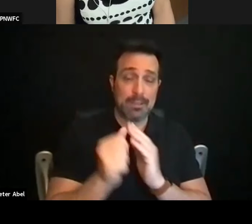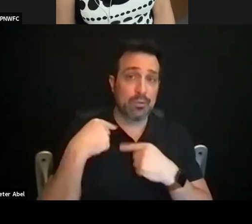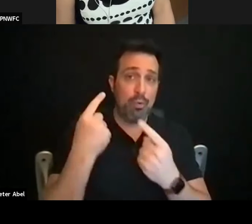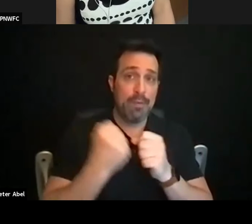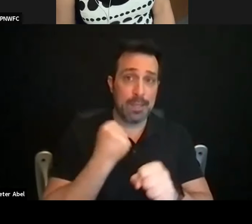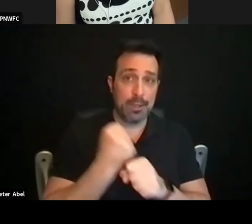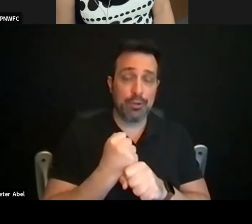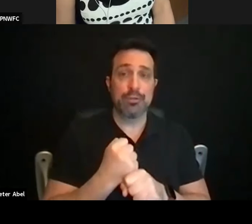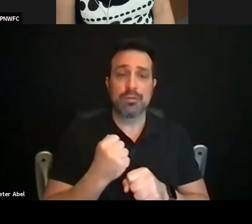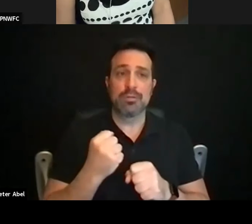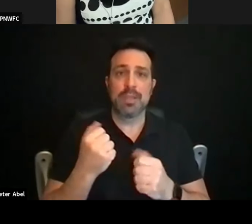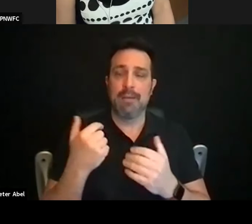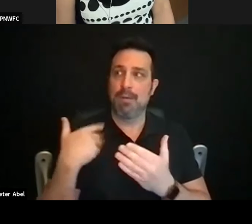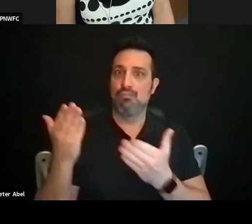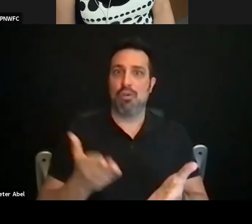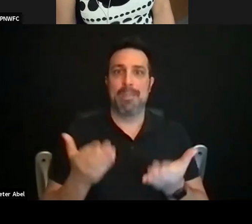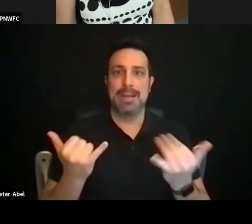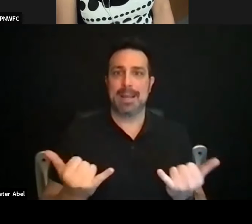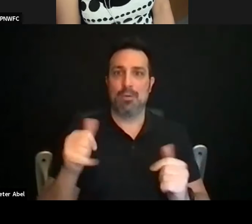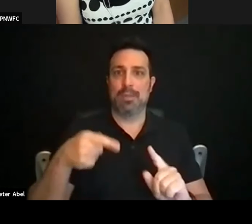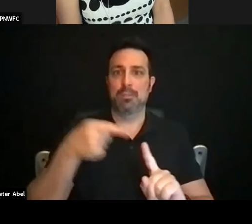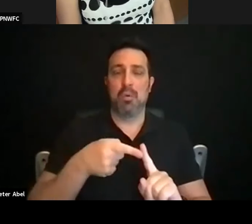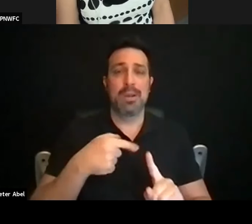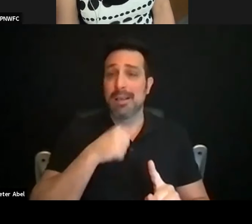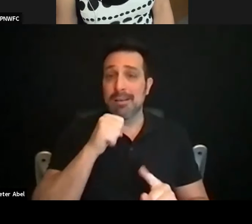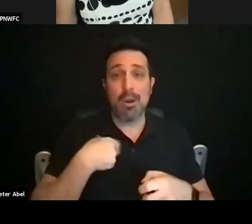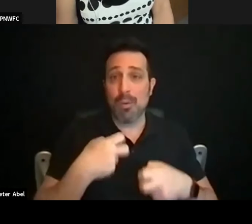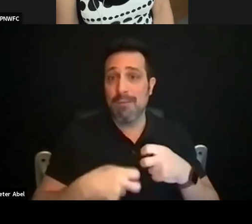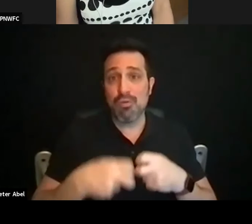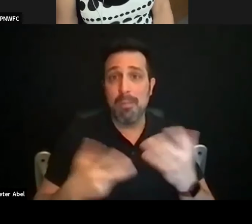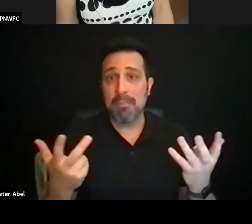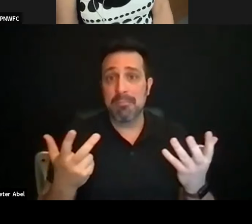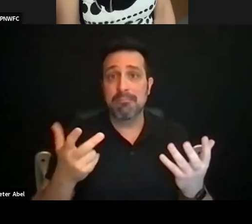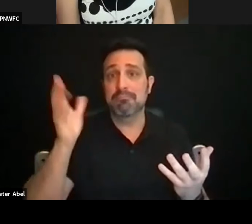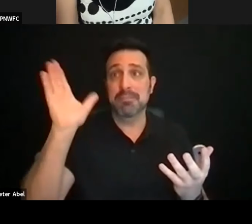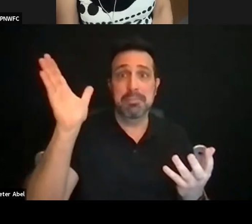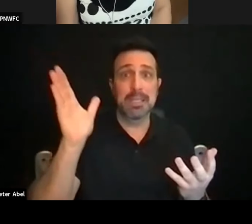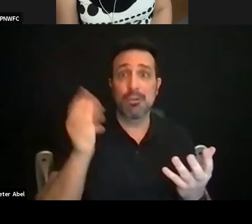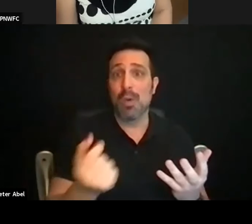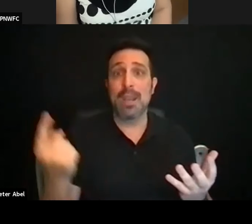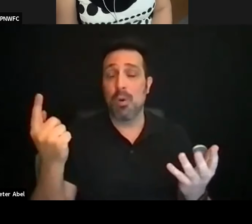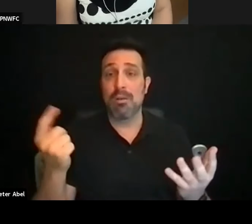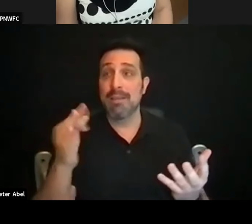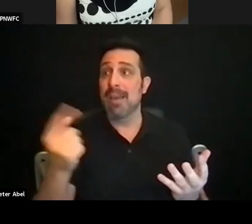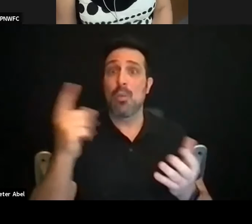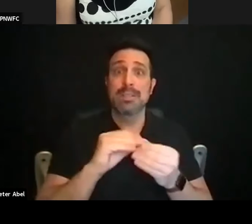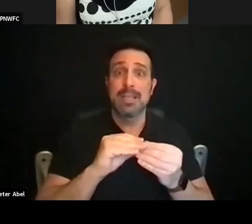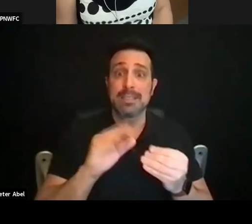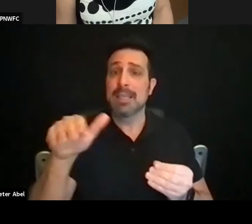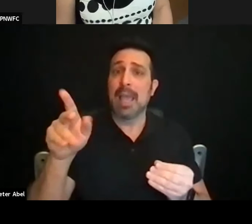come up with different topics and still be engaging. So now that -- and using those skills over the